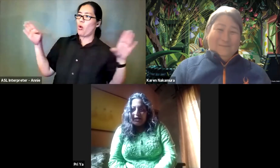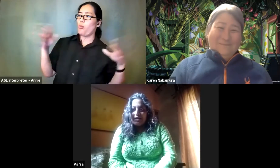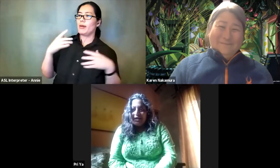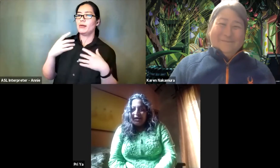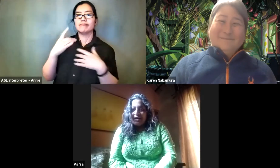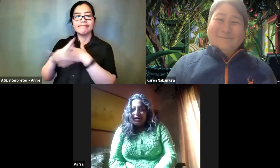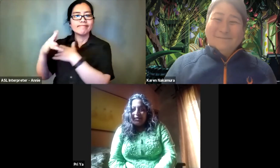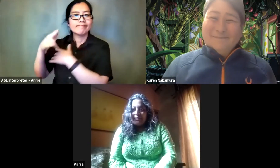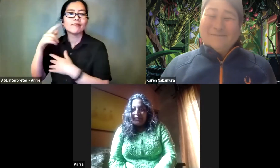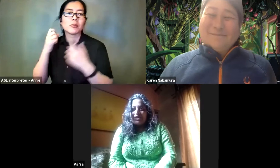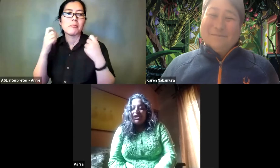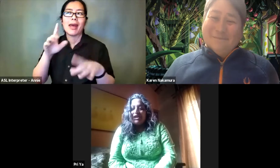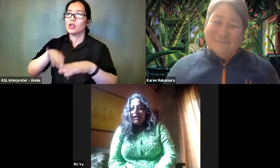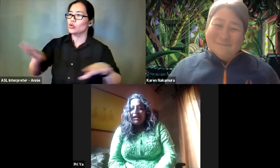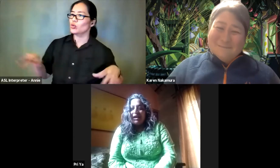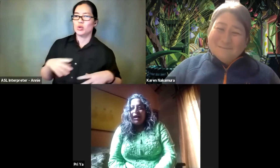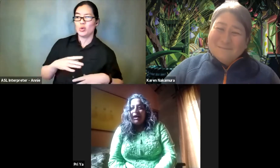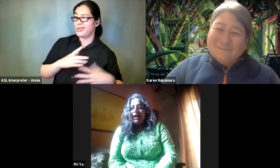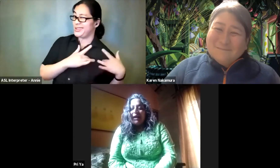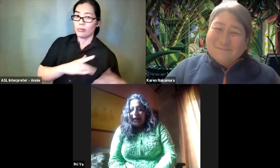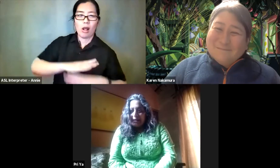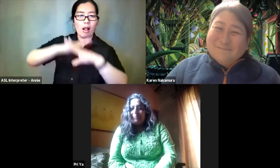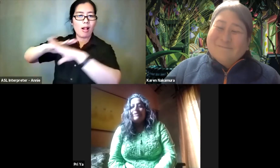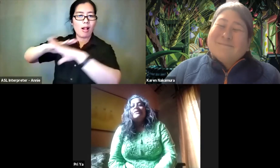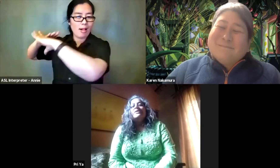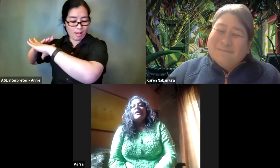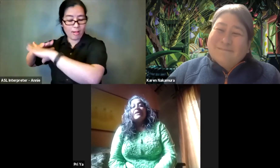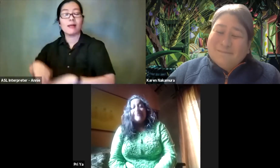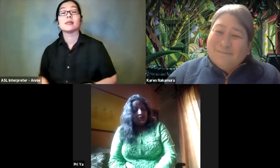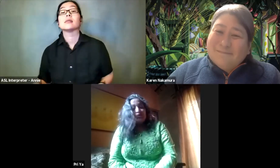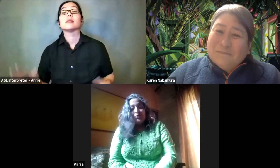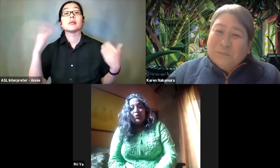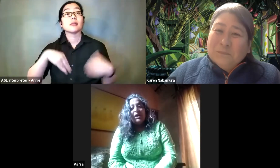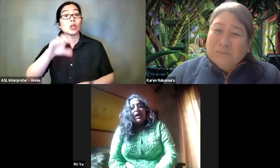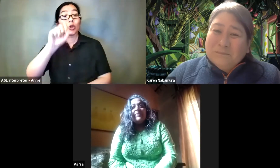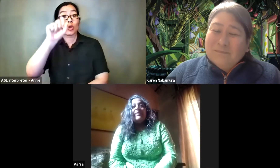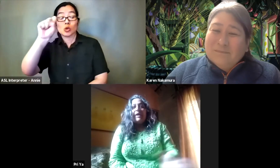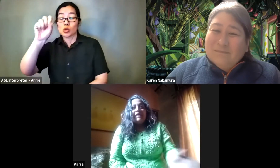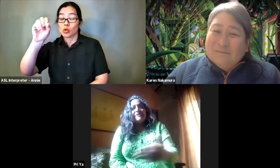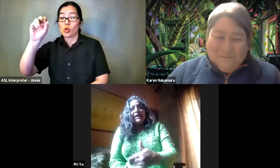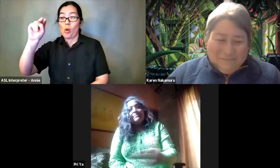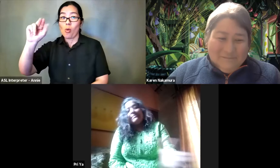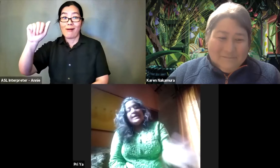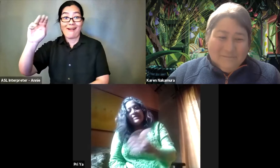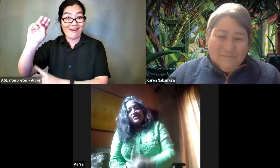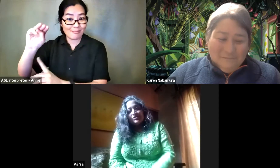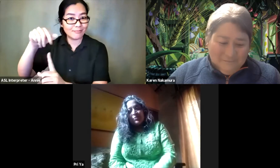Priya Ramasubban: that she helped get to school and then after that many other children went